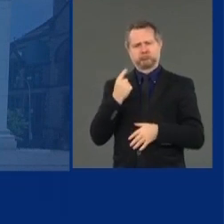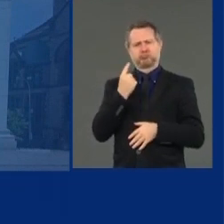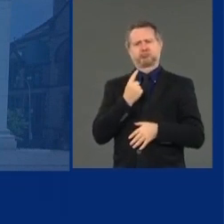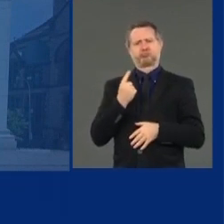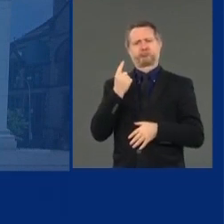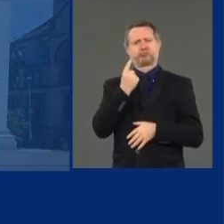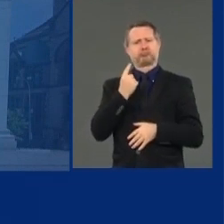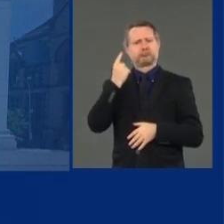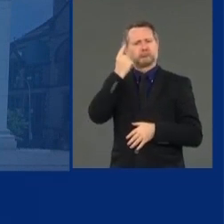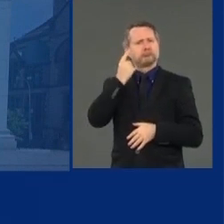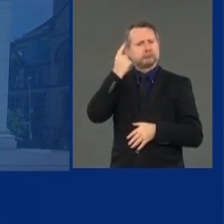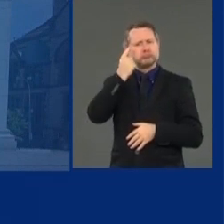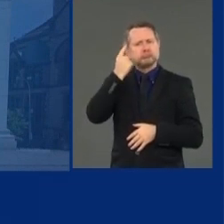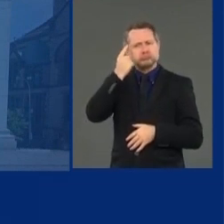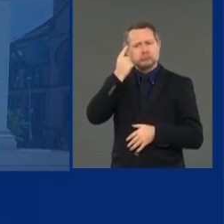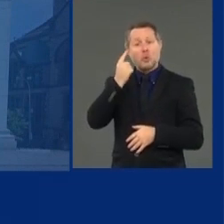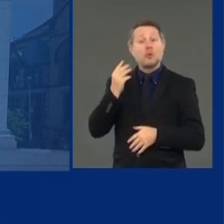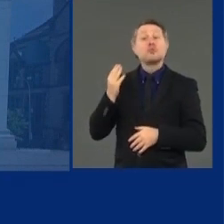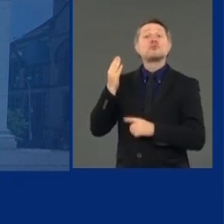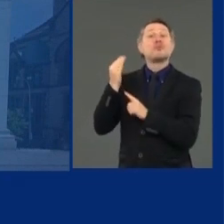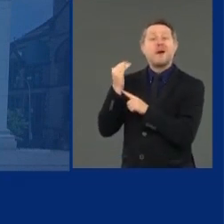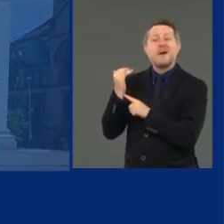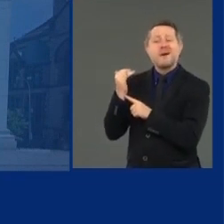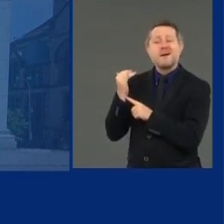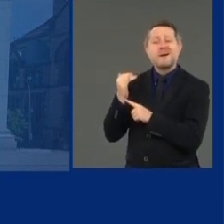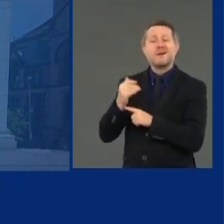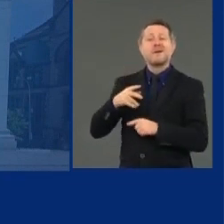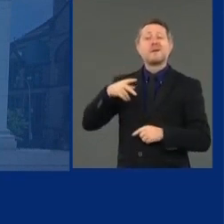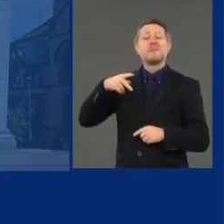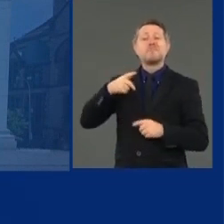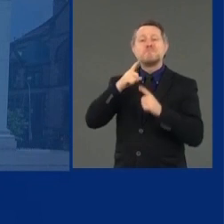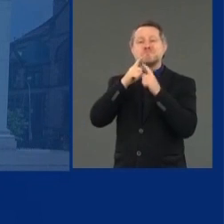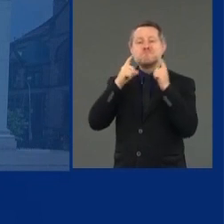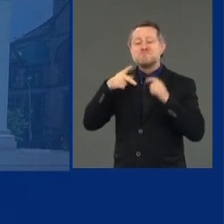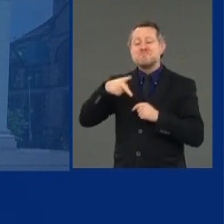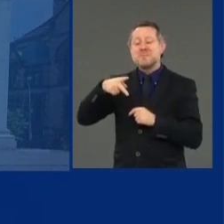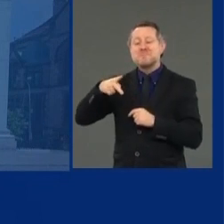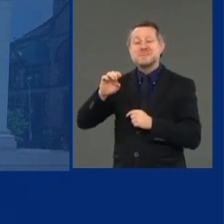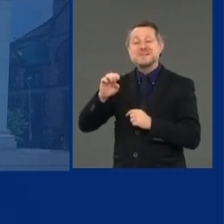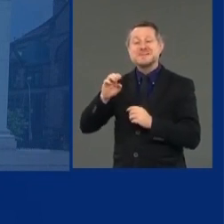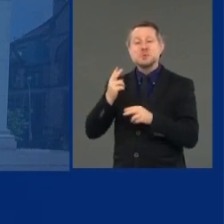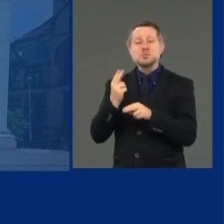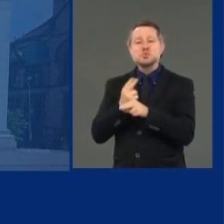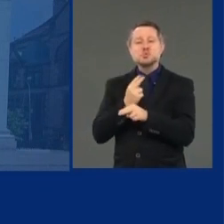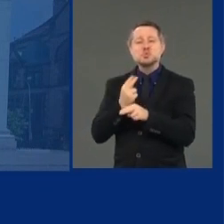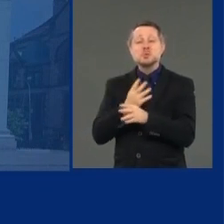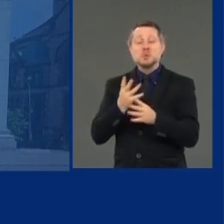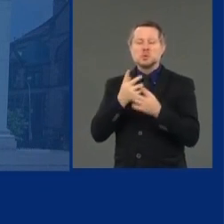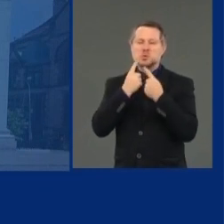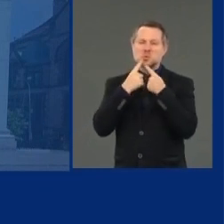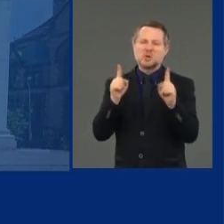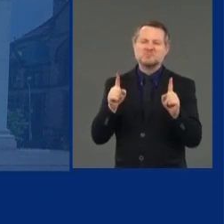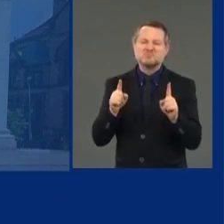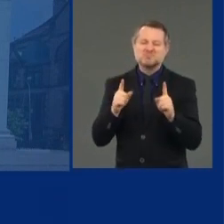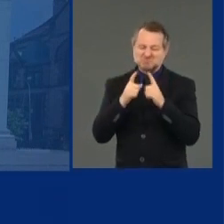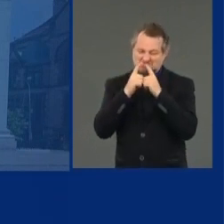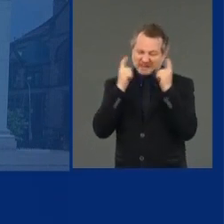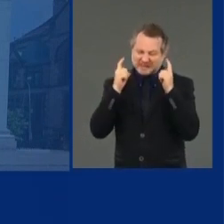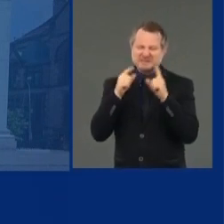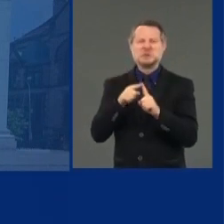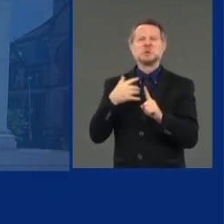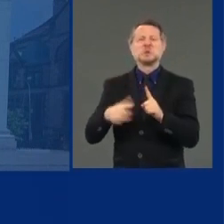HOW CAN THAT POSSIBLY BE?